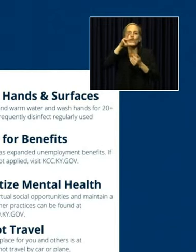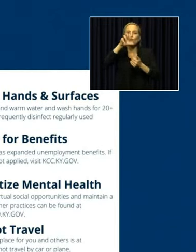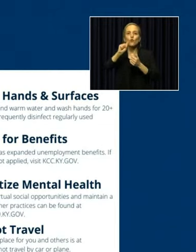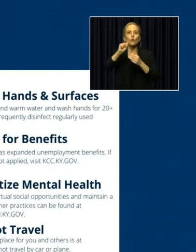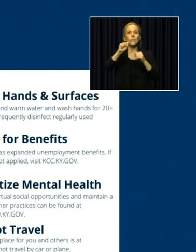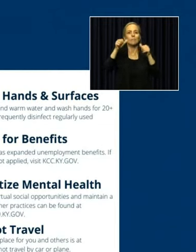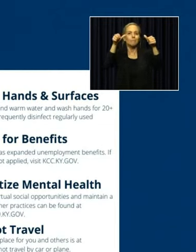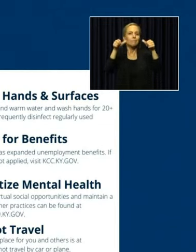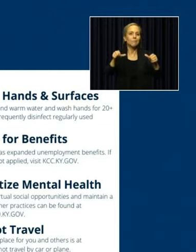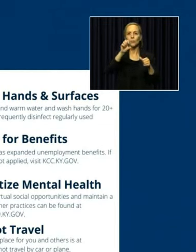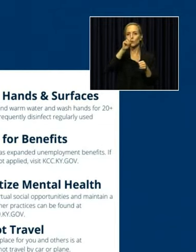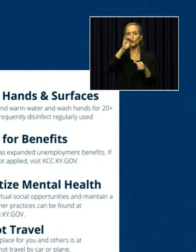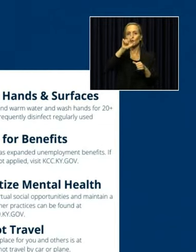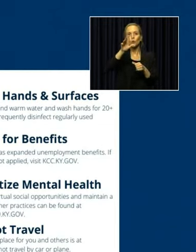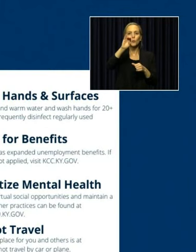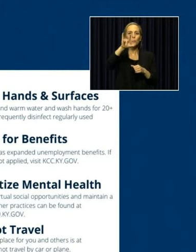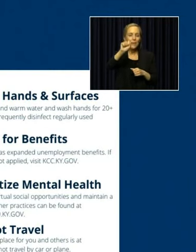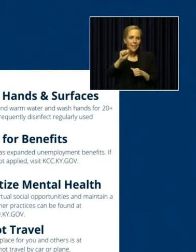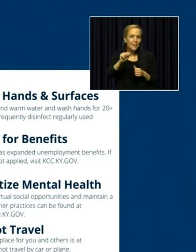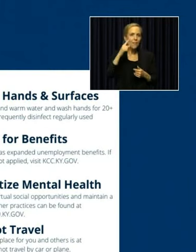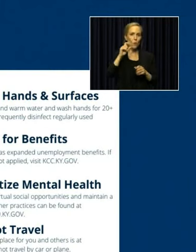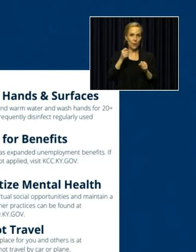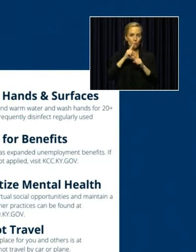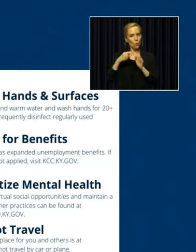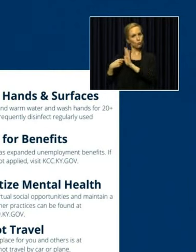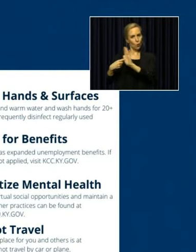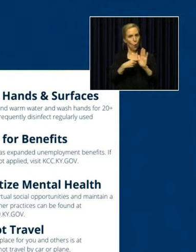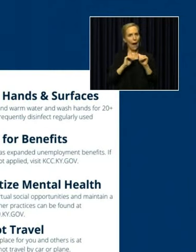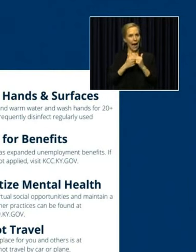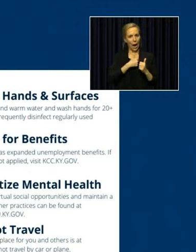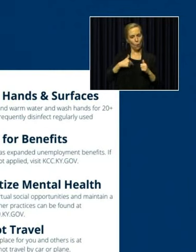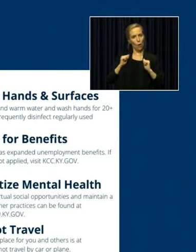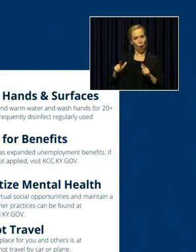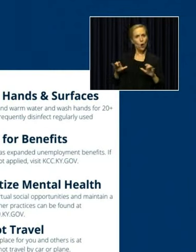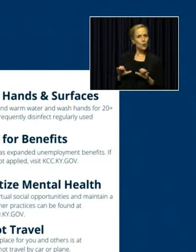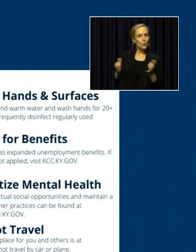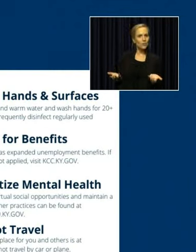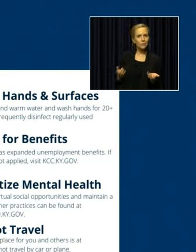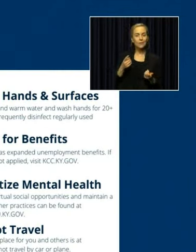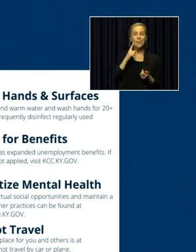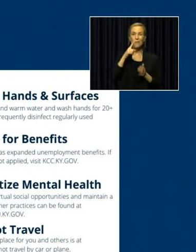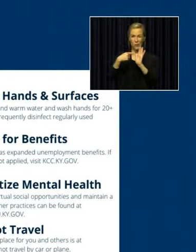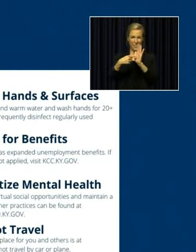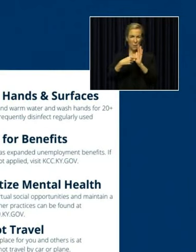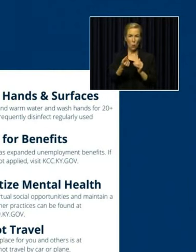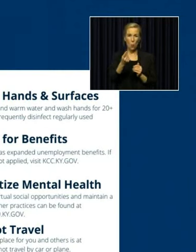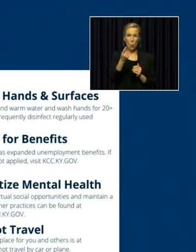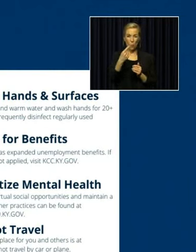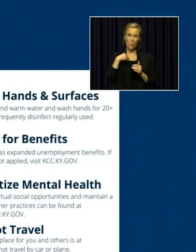HERE ARE THE HASHTAGS AND IF WE CAN BACK TO THE HAR TAGS. I JUMPED FRONT OF JAMES THAT